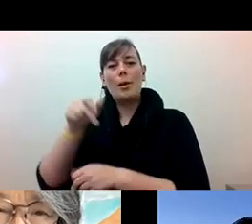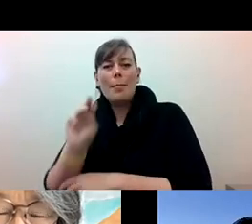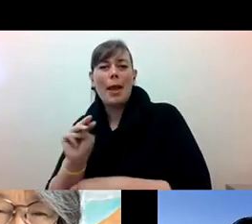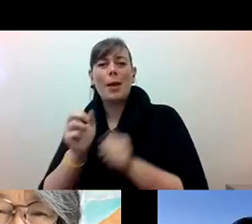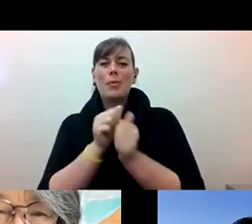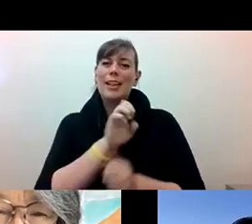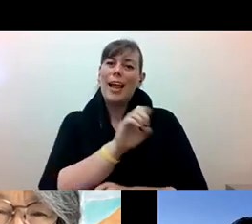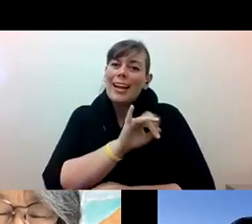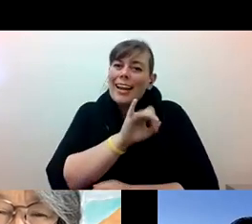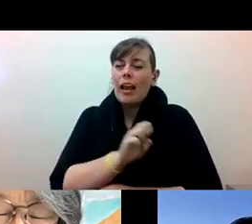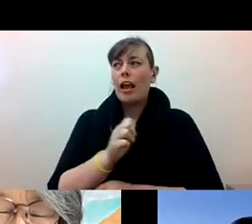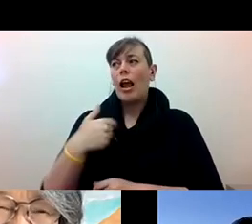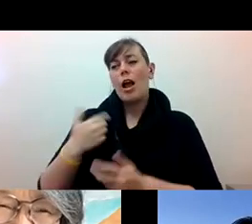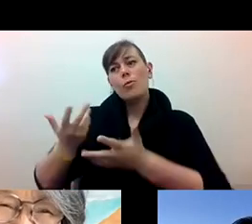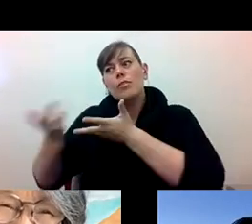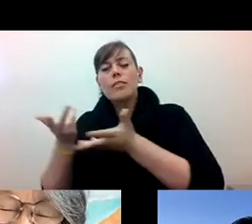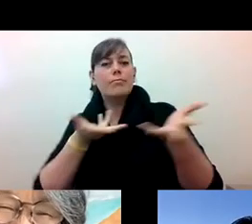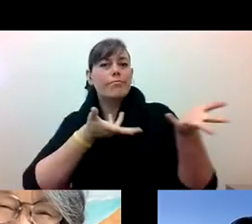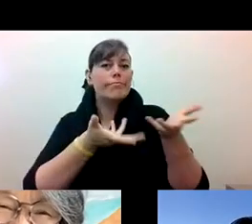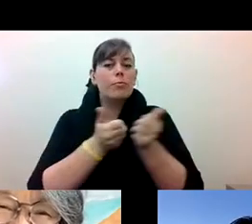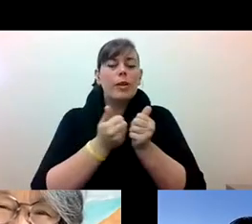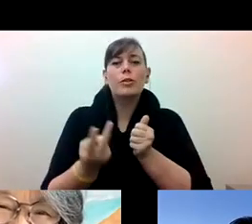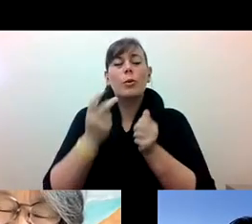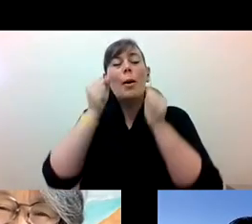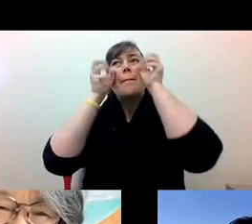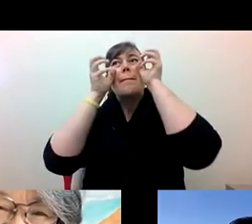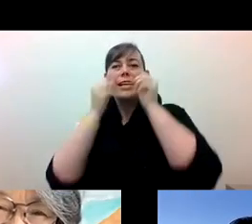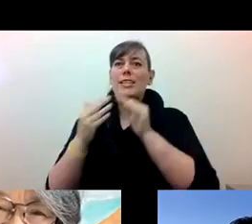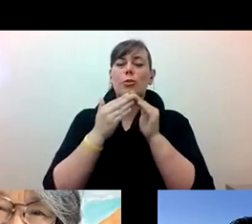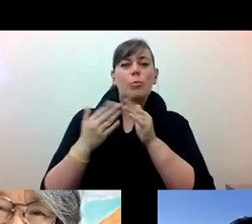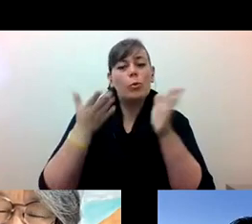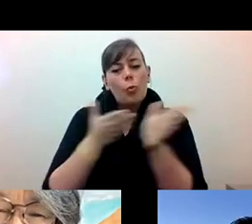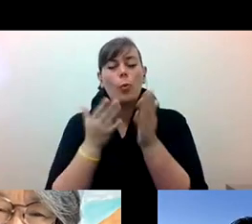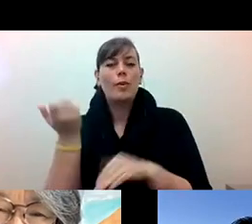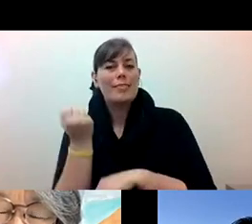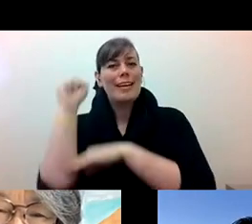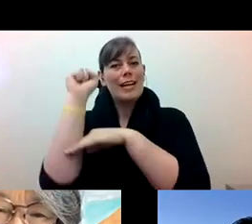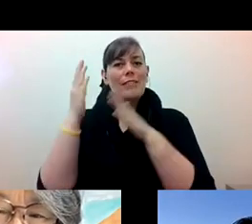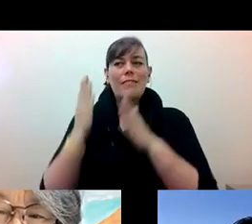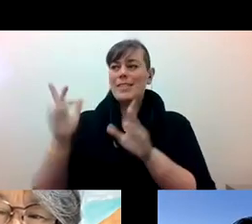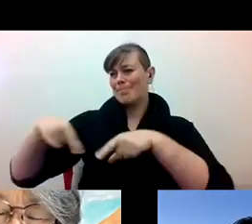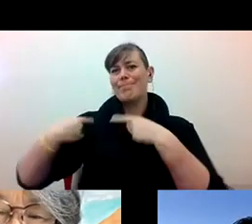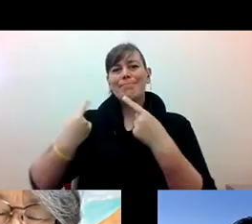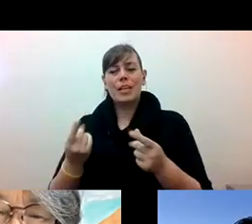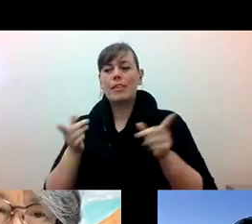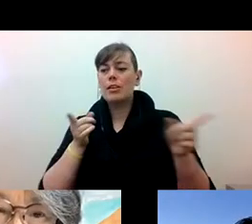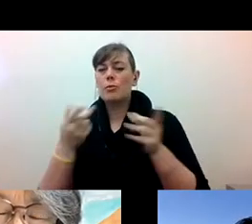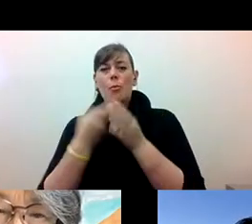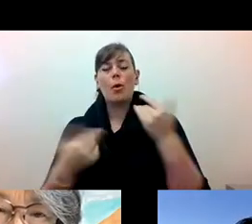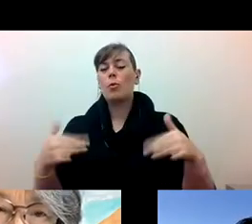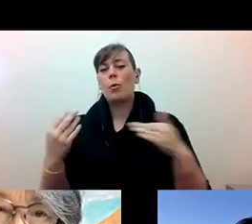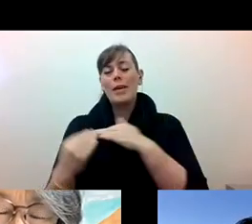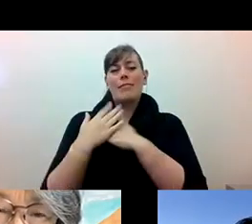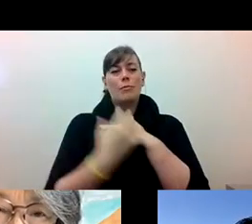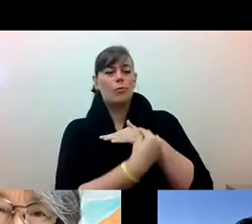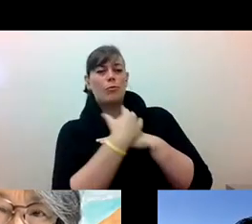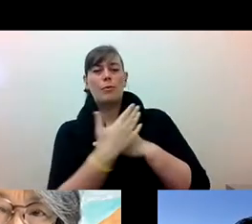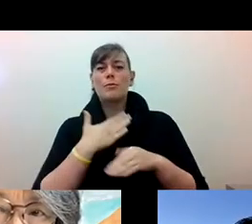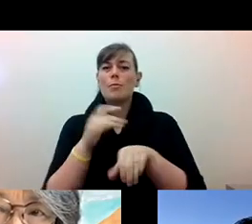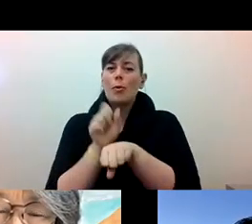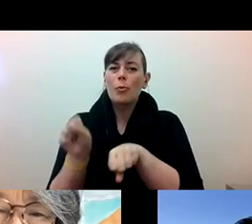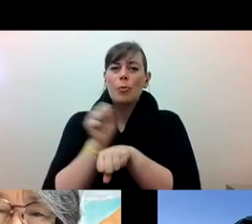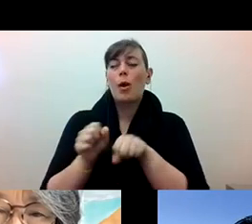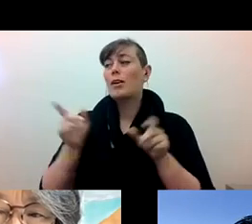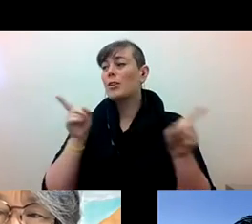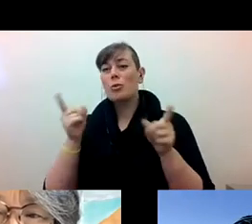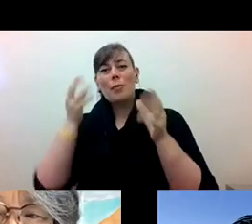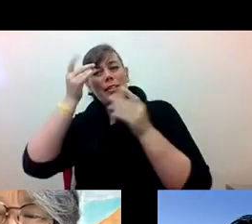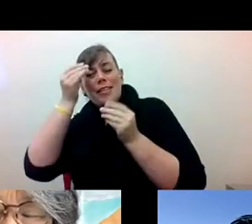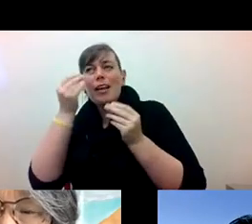Katherine Lee: with two incredible community organizers and long time activists as they were writing and as they were thinking and reflecting on all the work that they've done